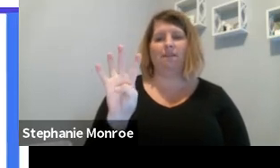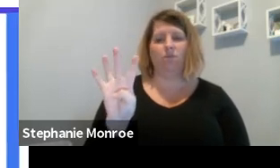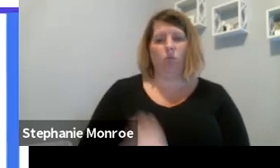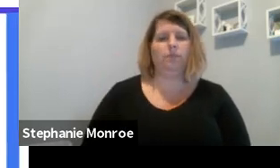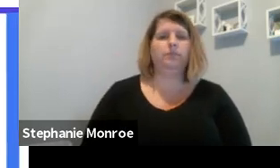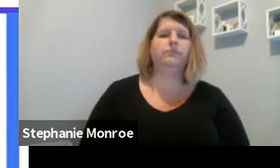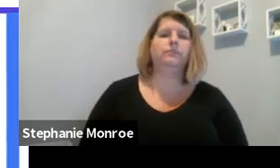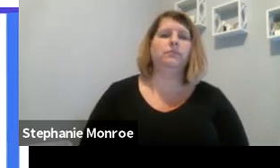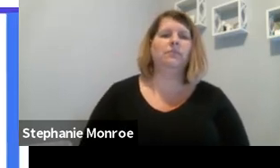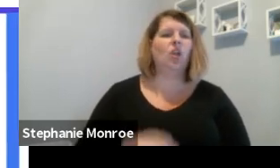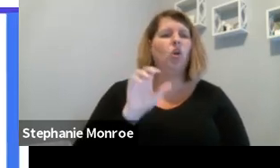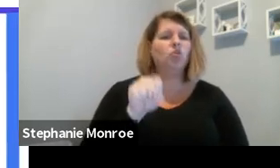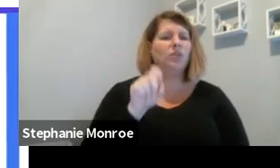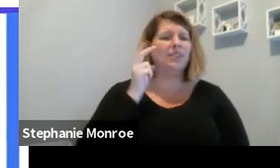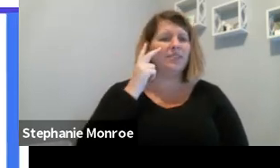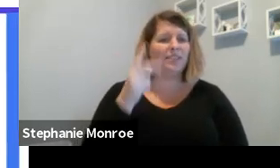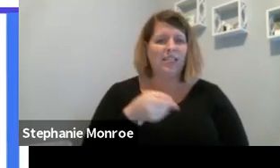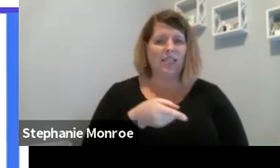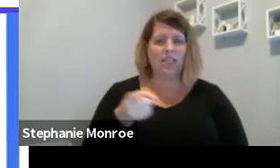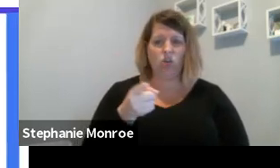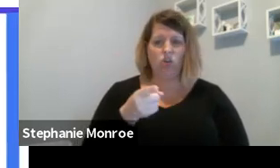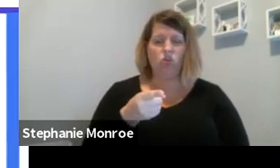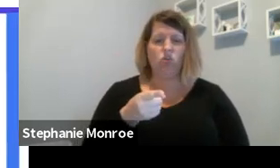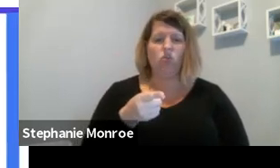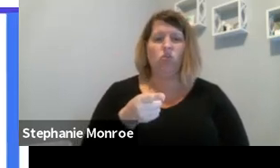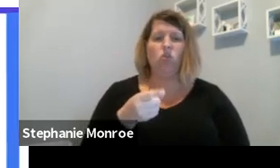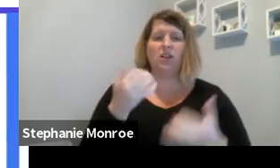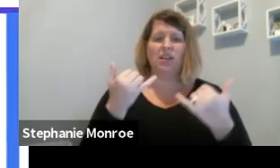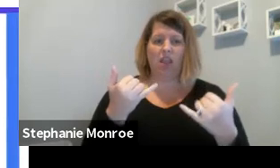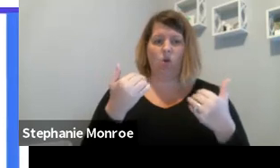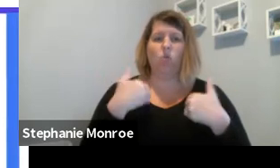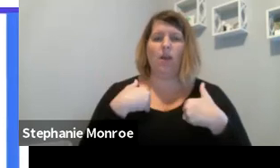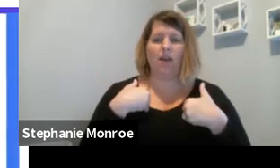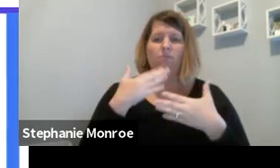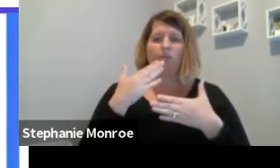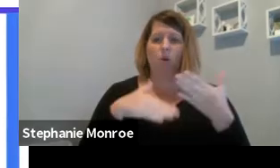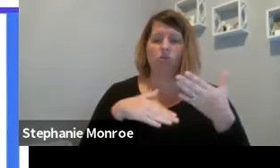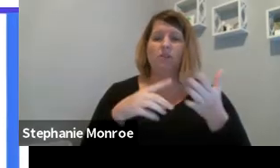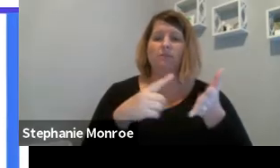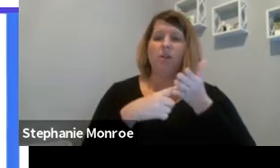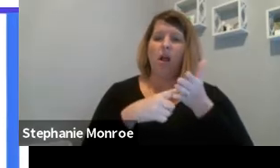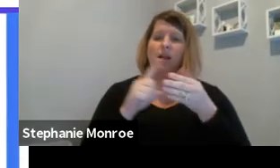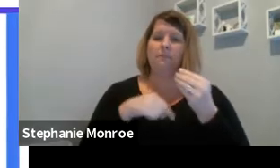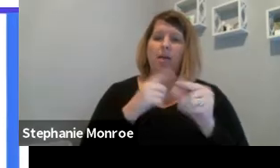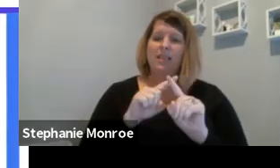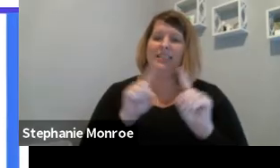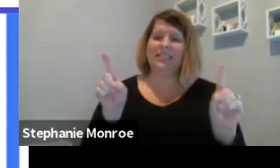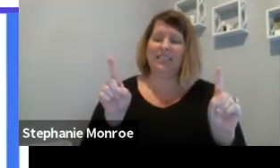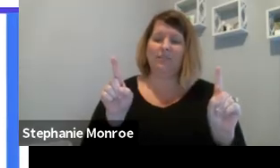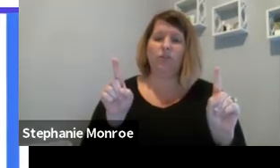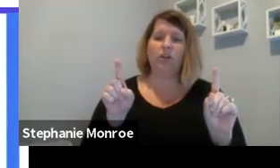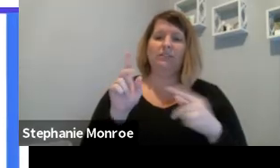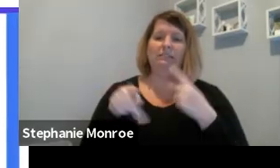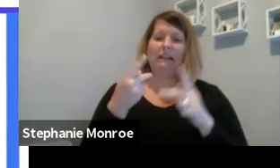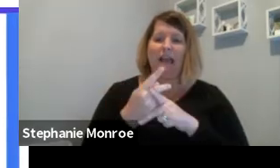As you can see here, now we have come to the portion of talking about the different forms of sexual violence.